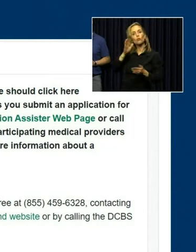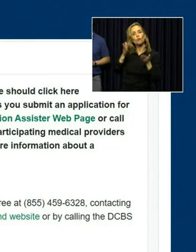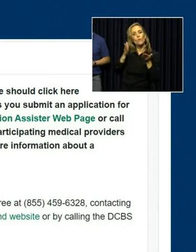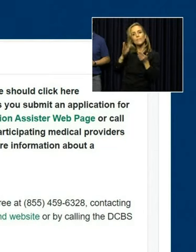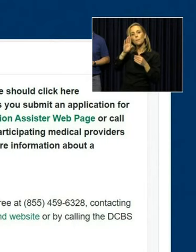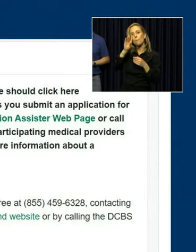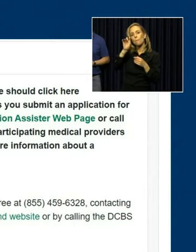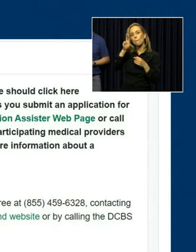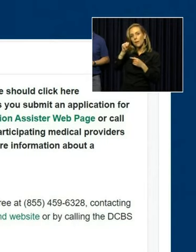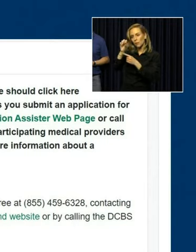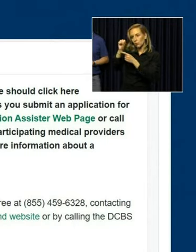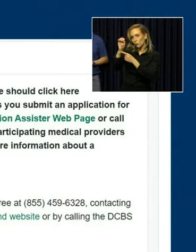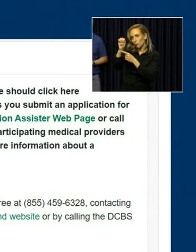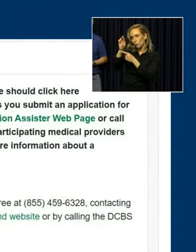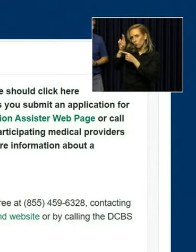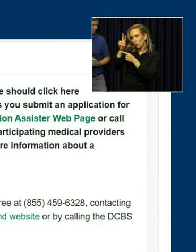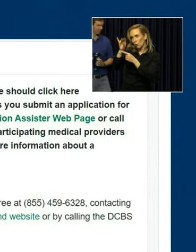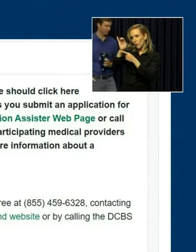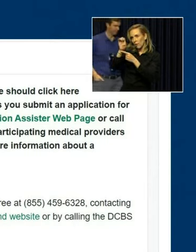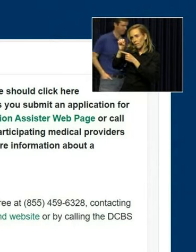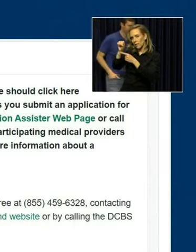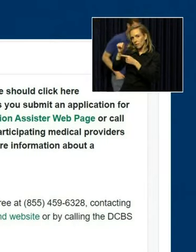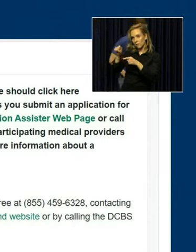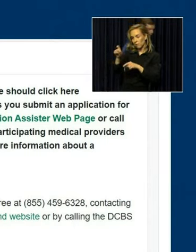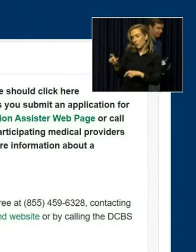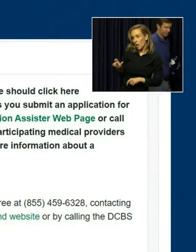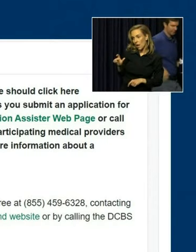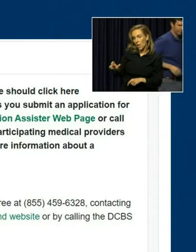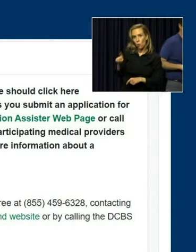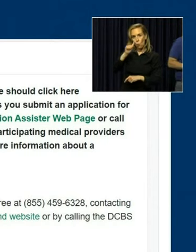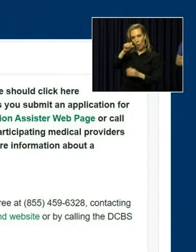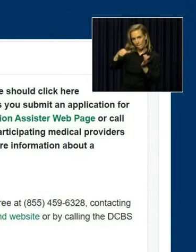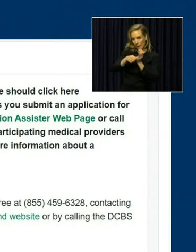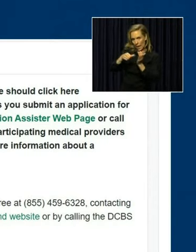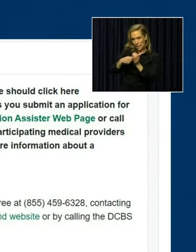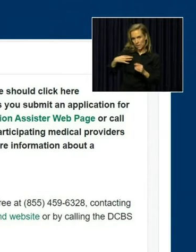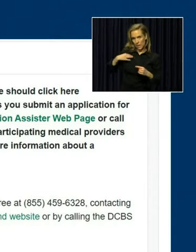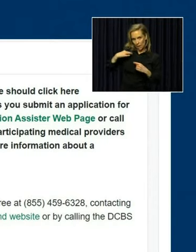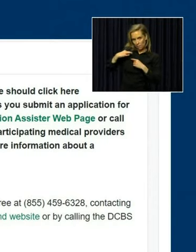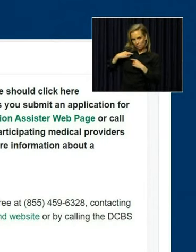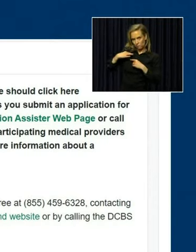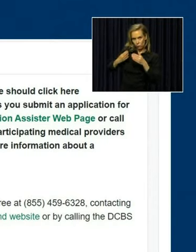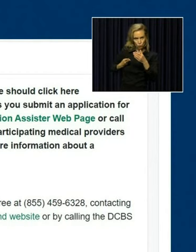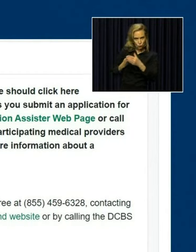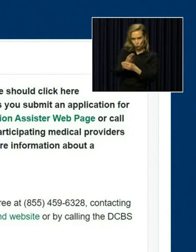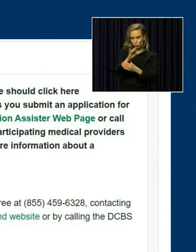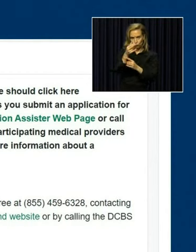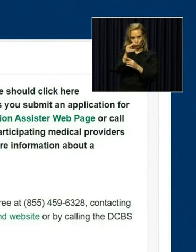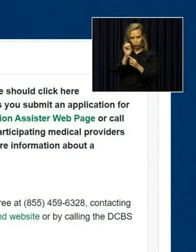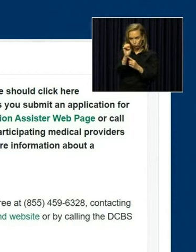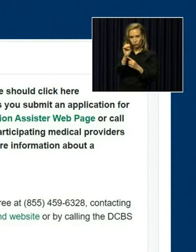SO IF YOU HAVE COVERAGE, WE CAN GET THEM PAID AND WE CAN KEEP THEM GOING.